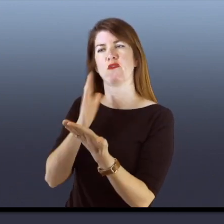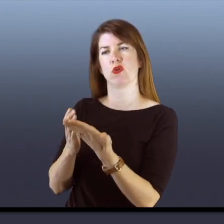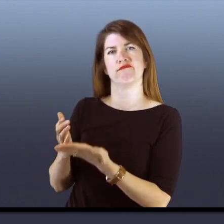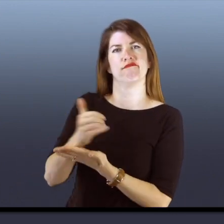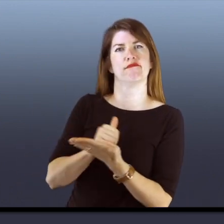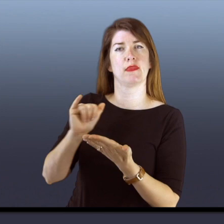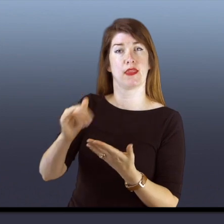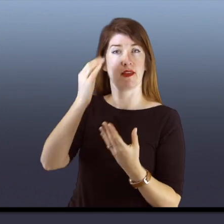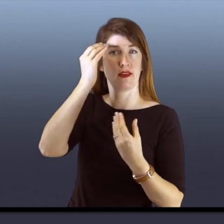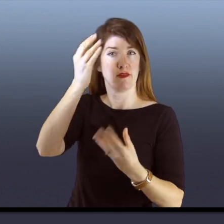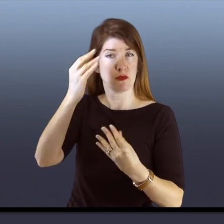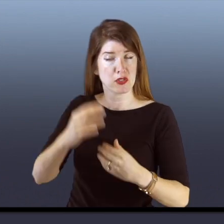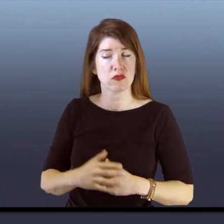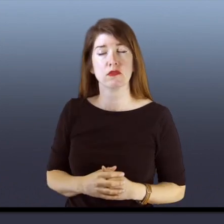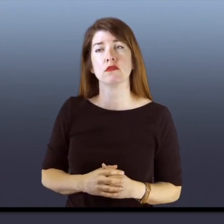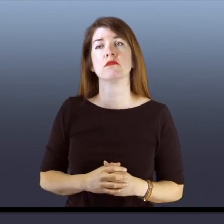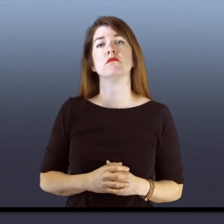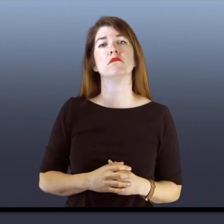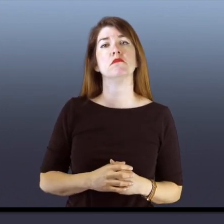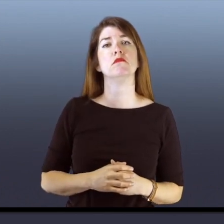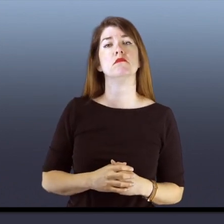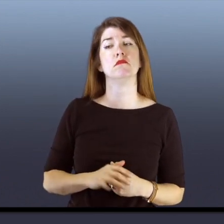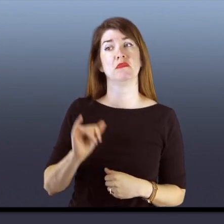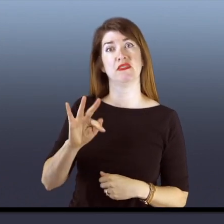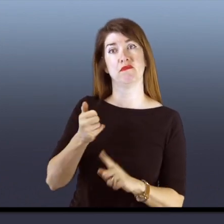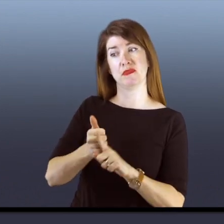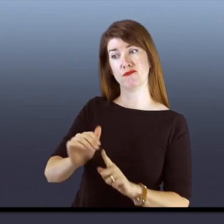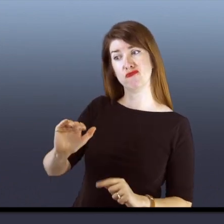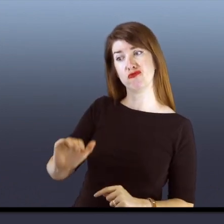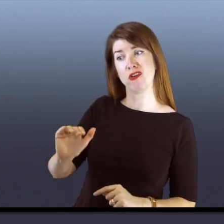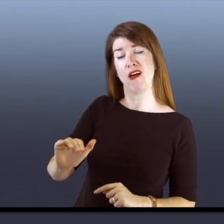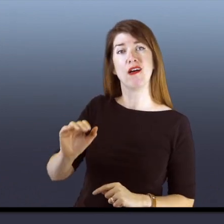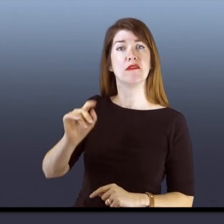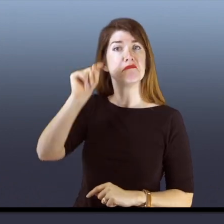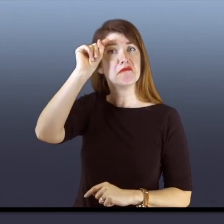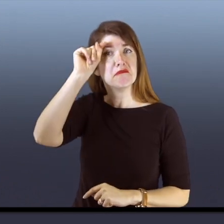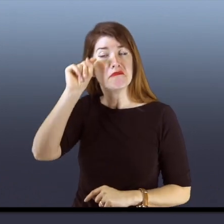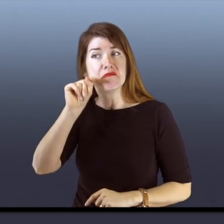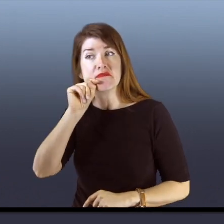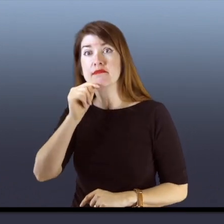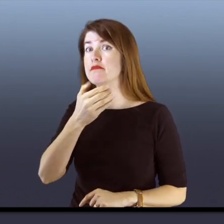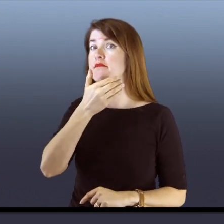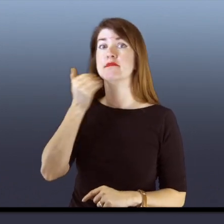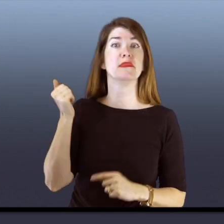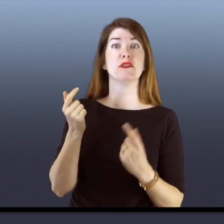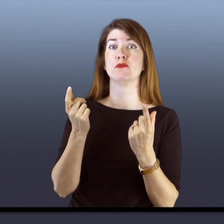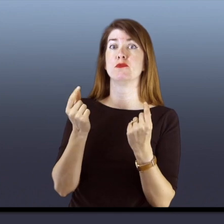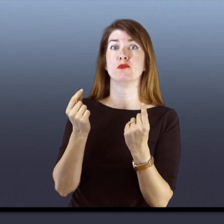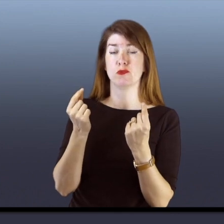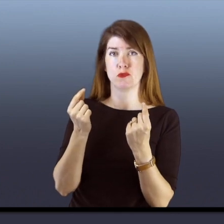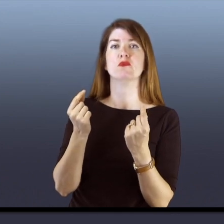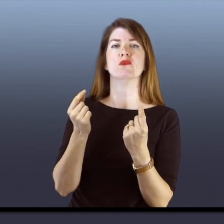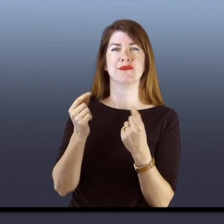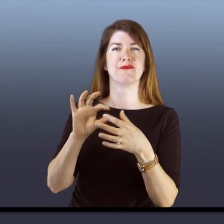So if it is a child or an adolescent, one of the best places to get a release of records is from the child's school.